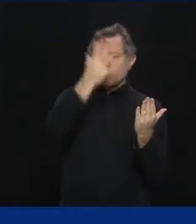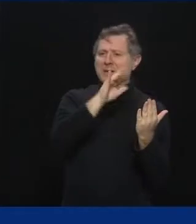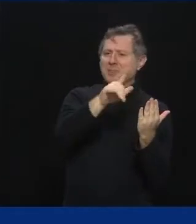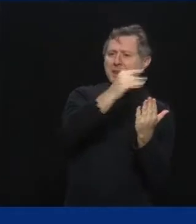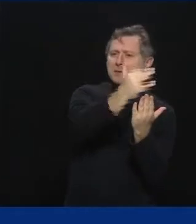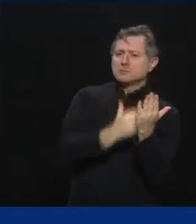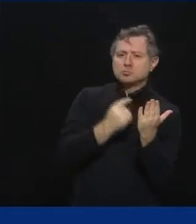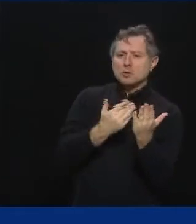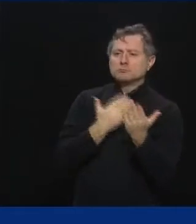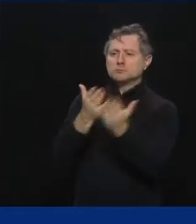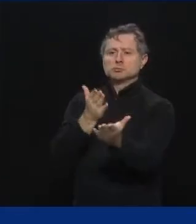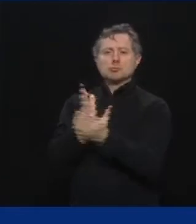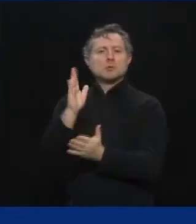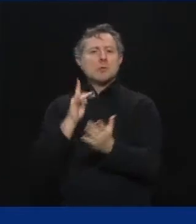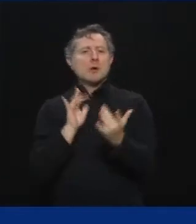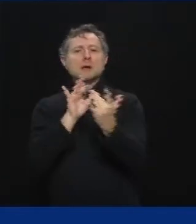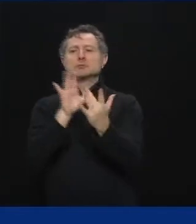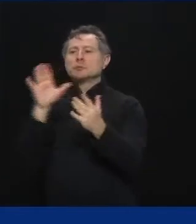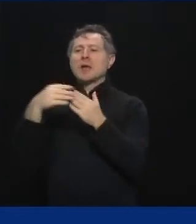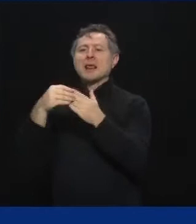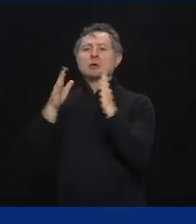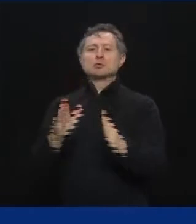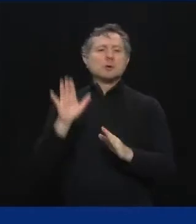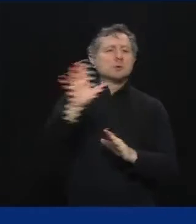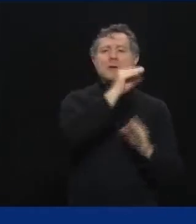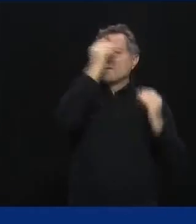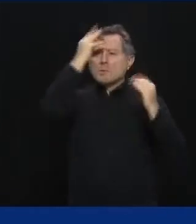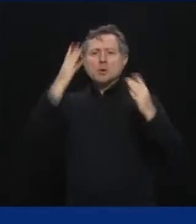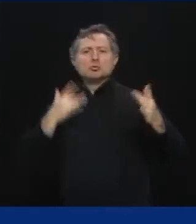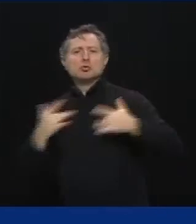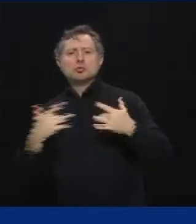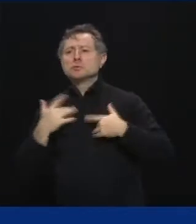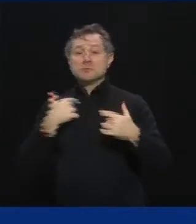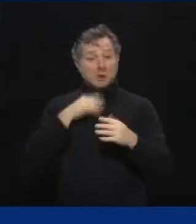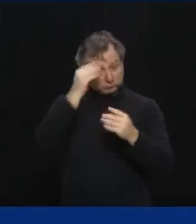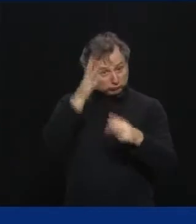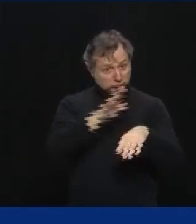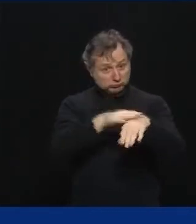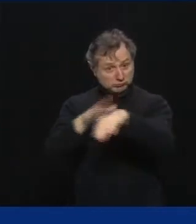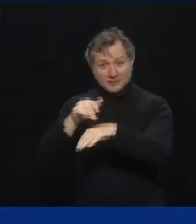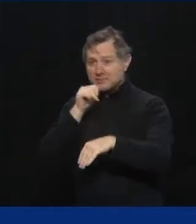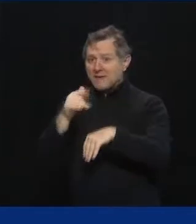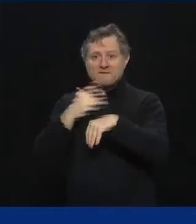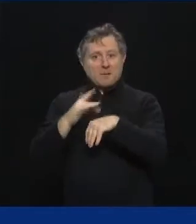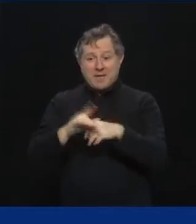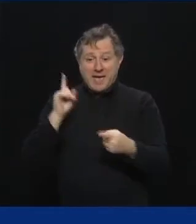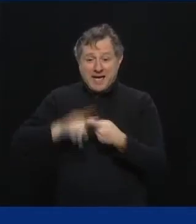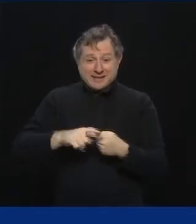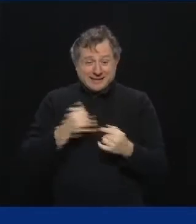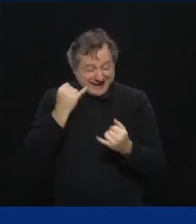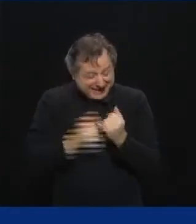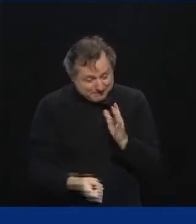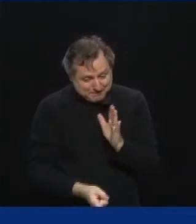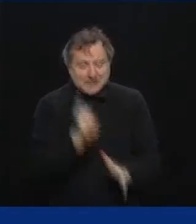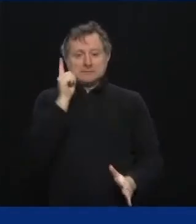ON THE AGENDA. THEY HAVE A RIGHT TO CONTACT THEIR ELECTED OFFICIALS AND TO